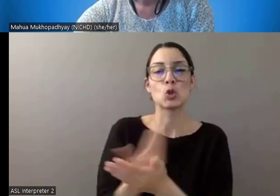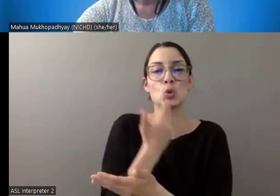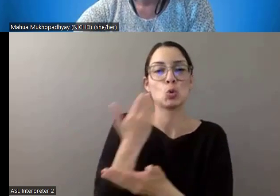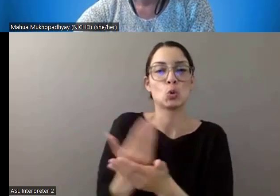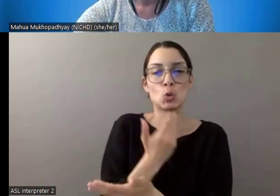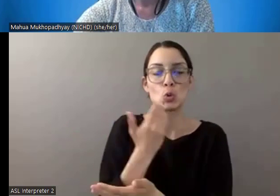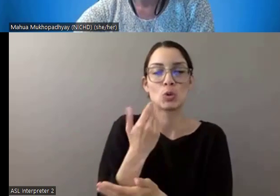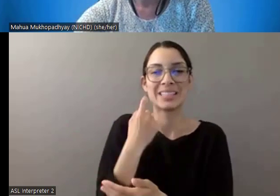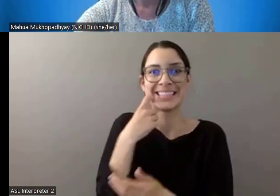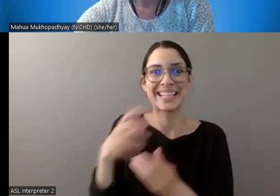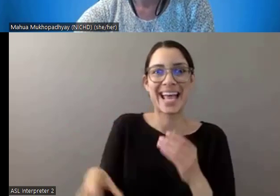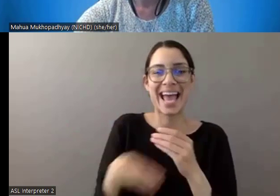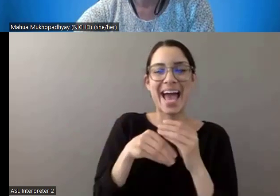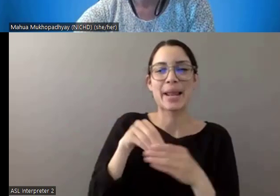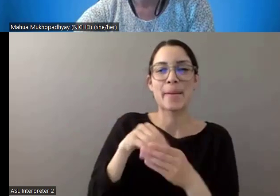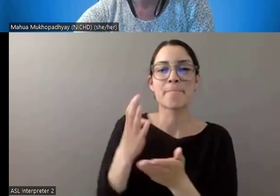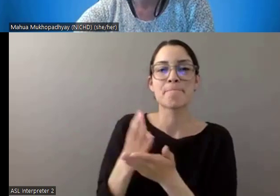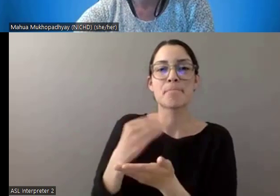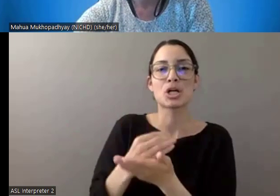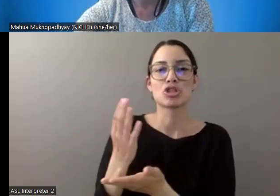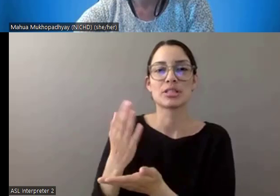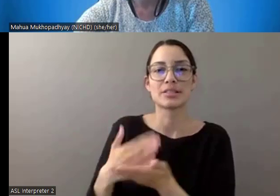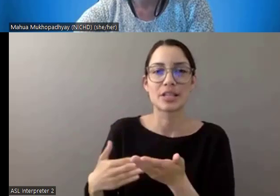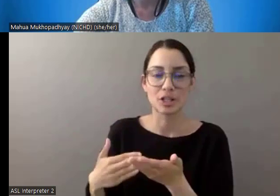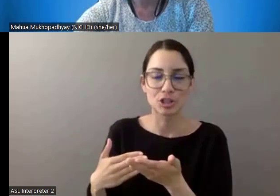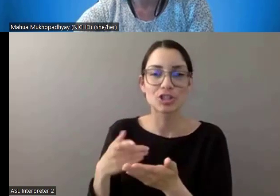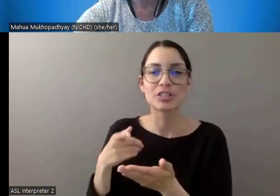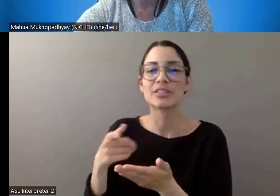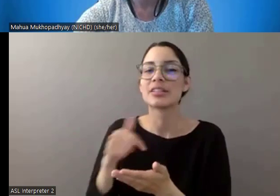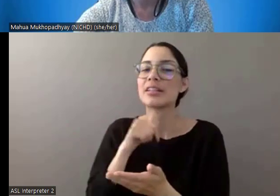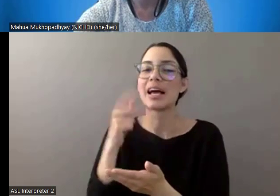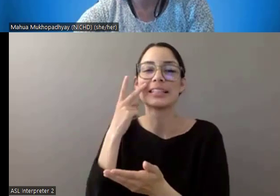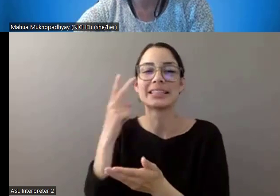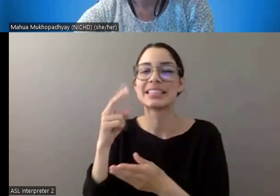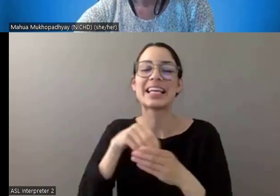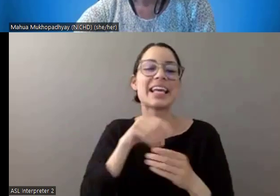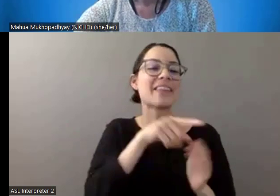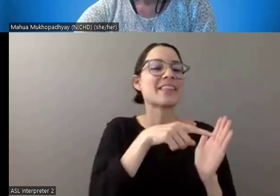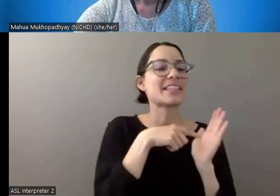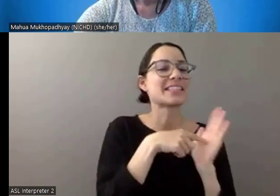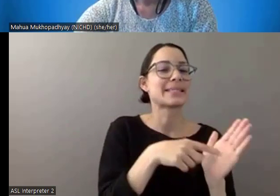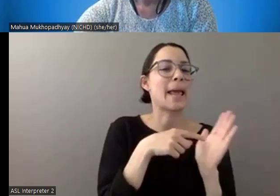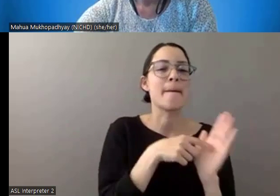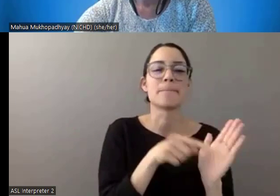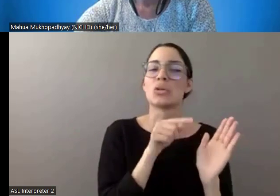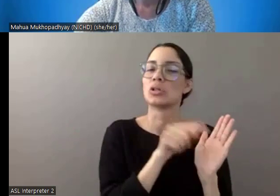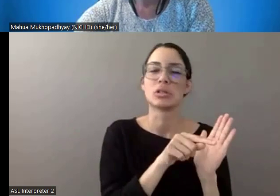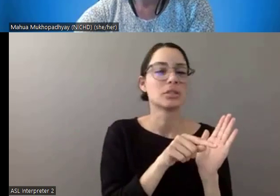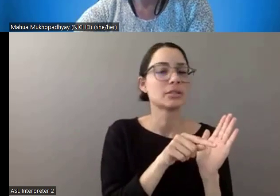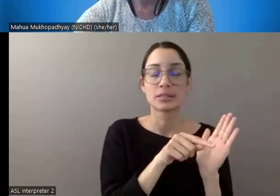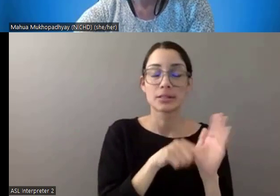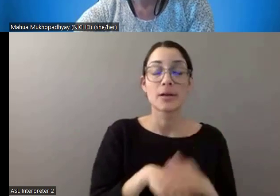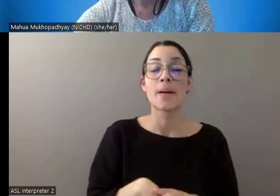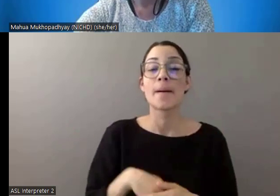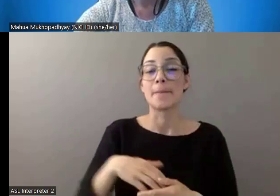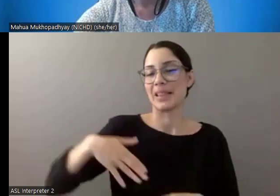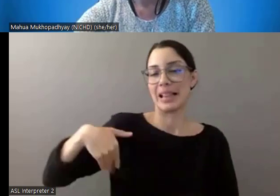And that is not reflected in any sample application yet. However, the budget is not a score ...